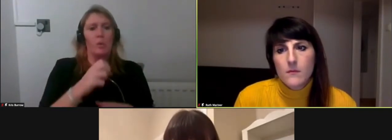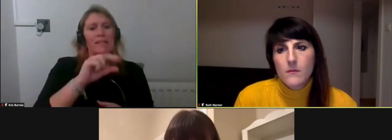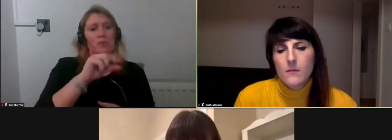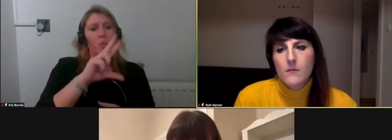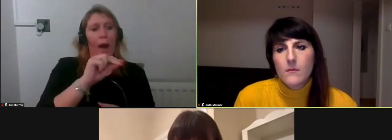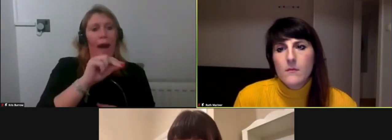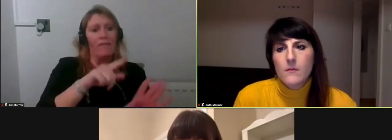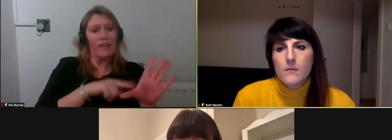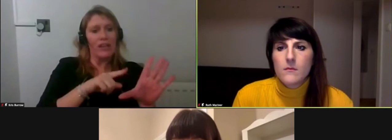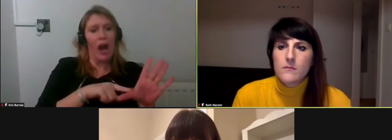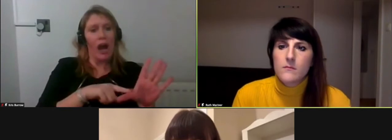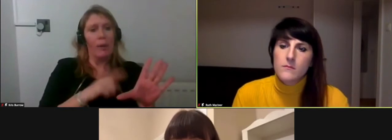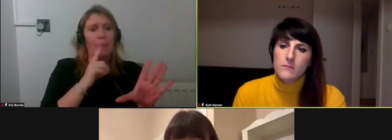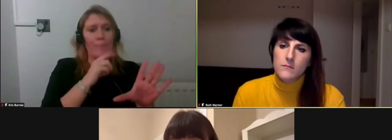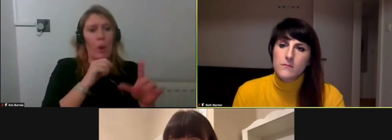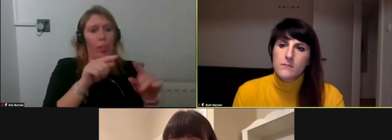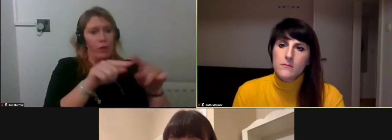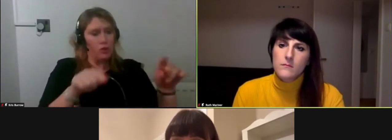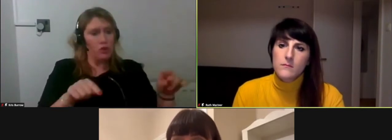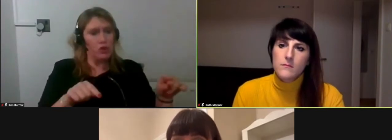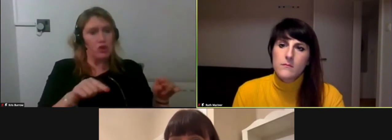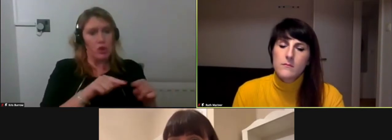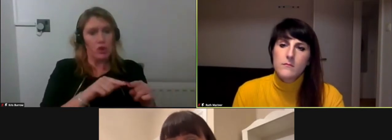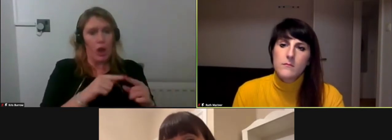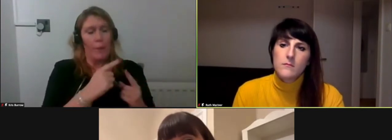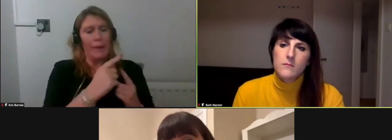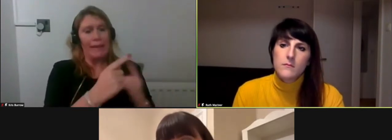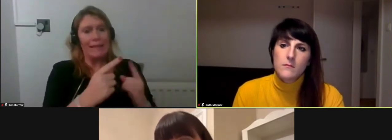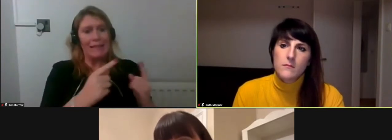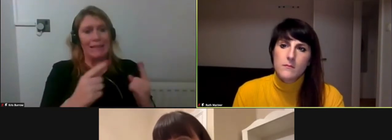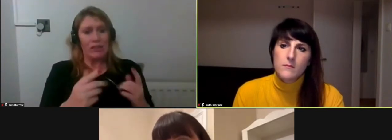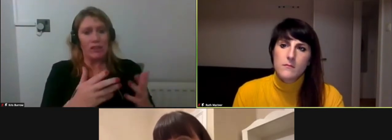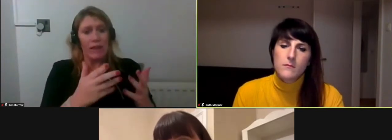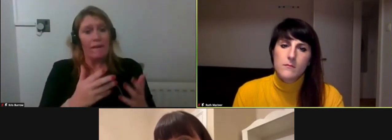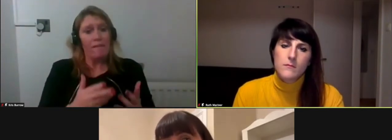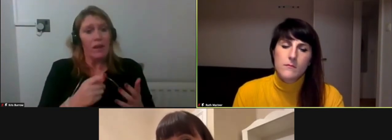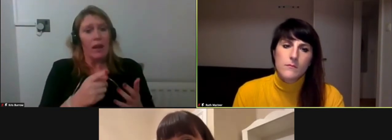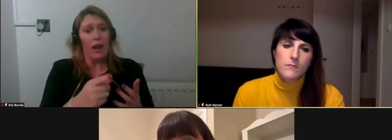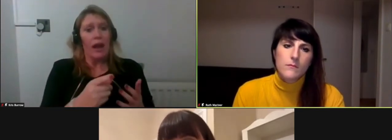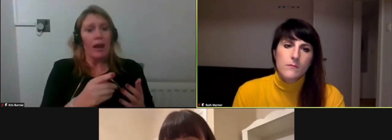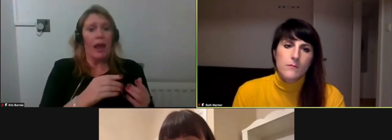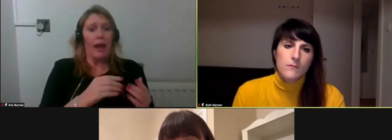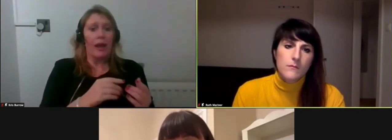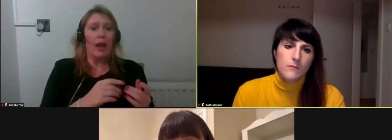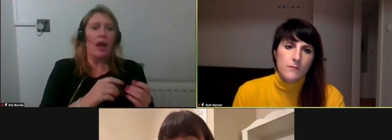the studio and we were each given a set of composers and librettists, opera writers,